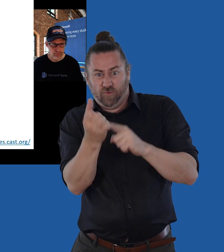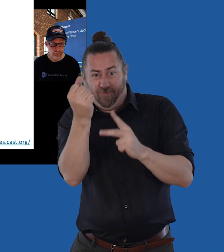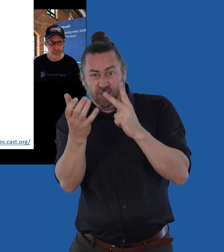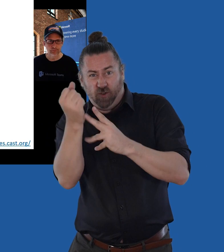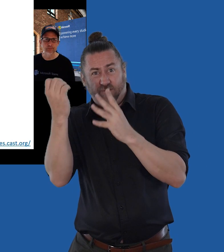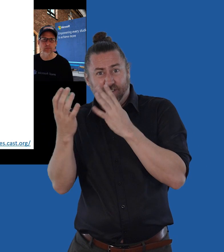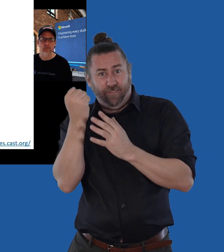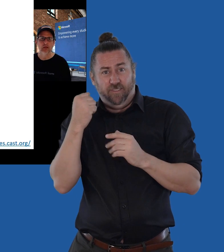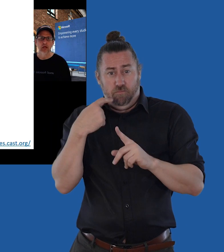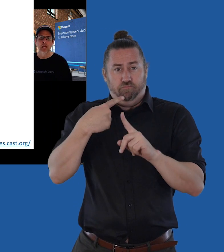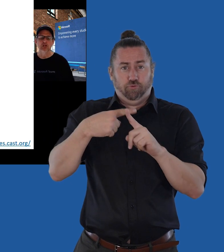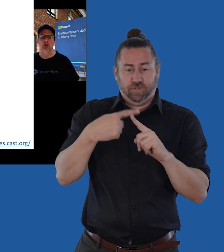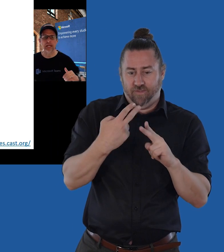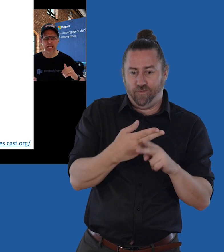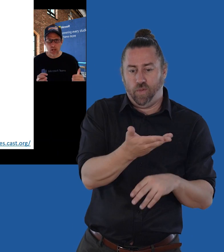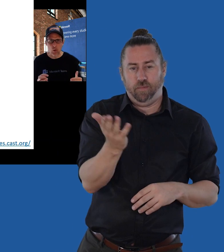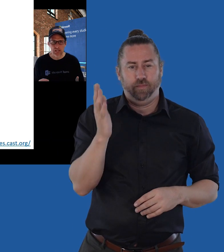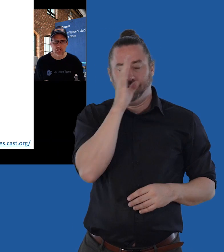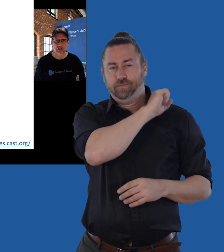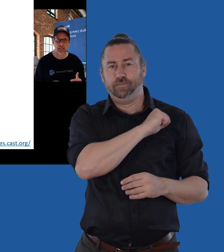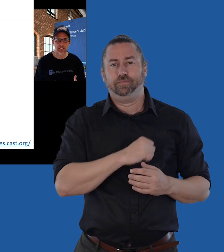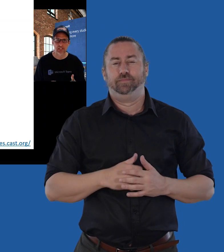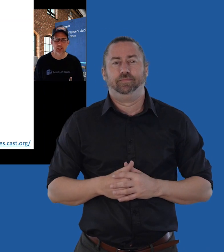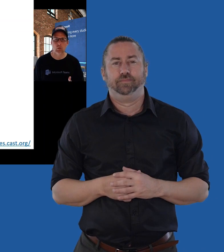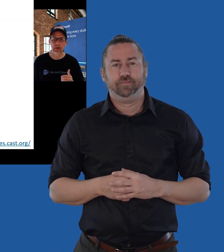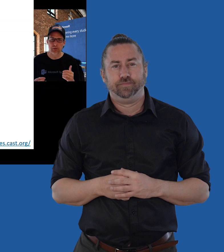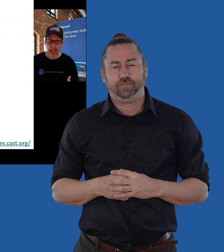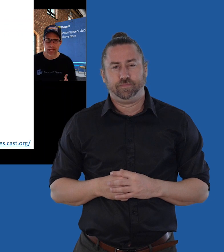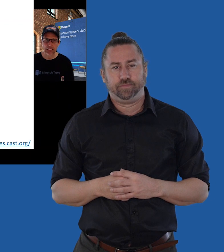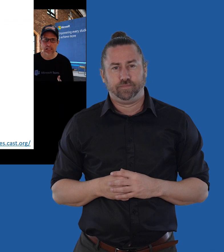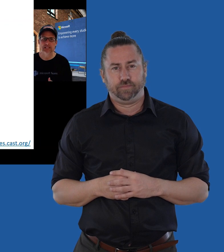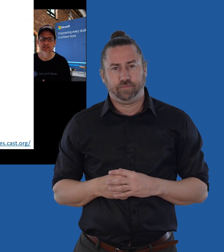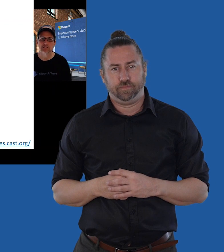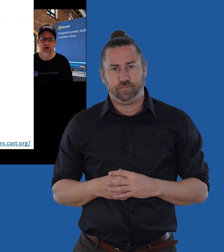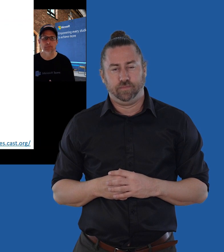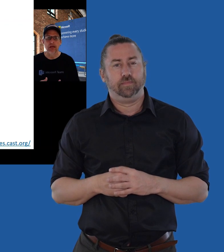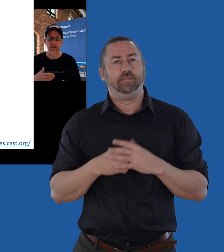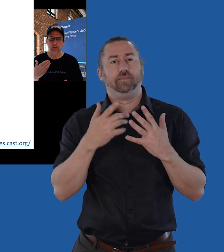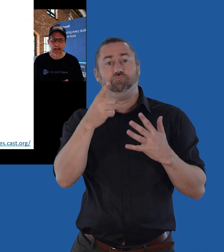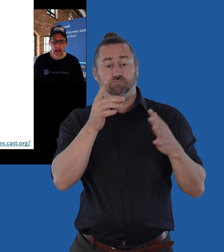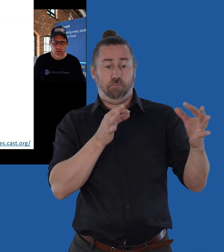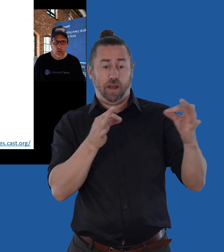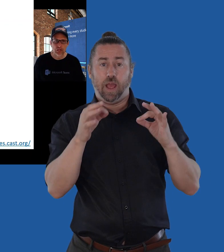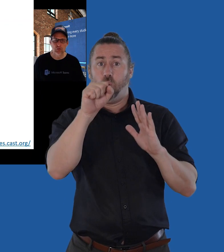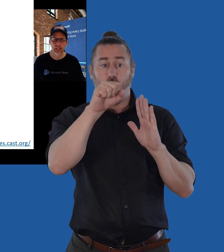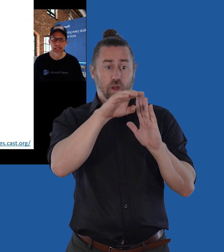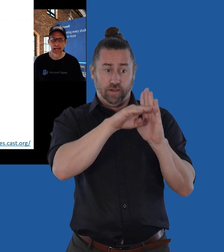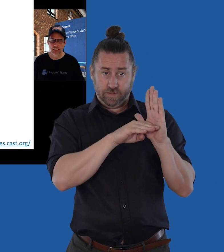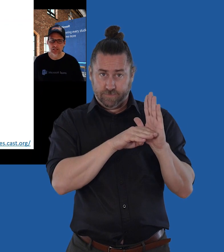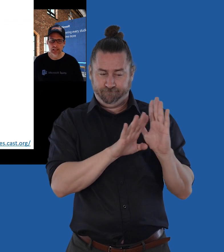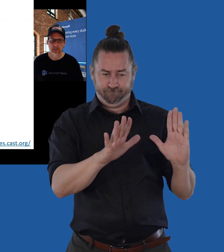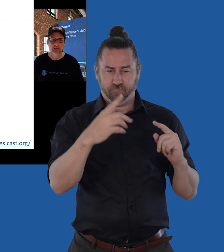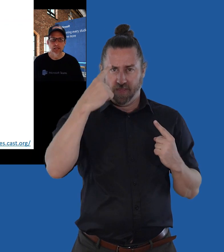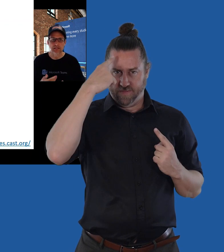So, key questions to consider when planning lessons, alright? Think about how the learners will engage the lesson,